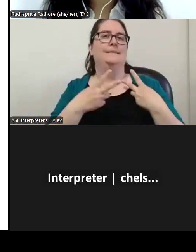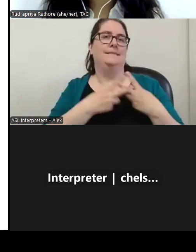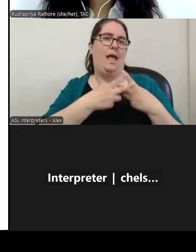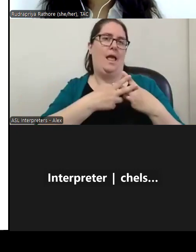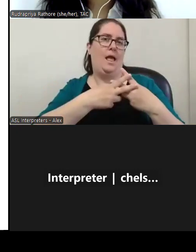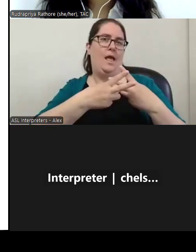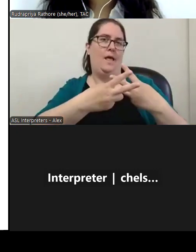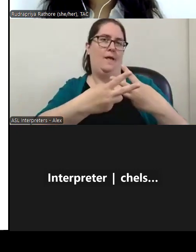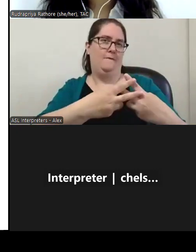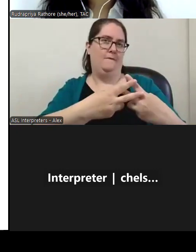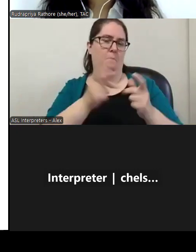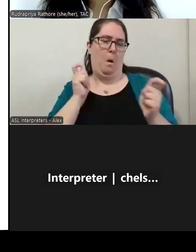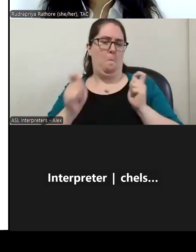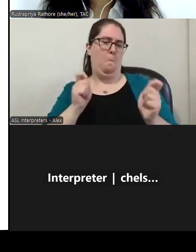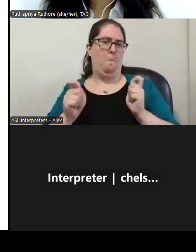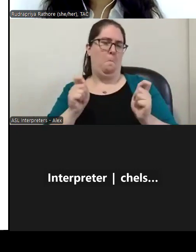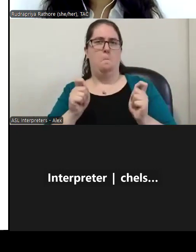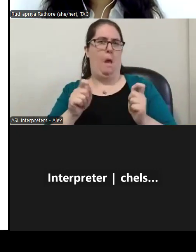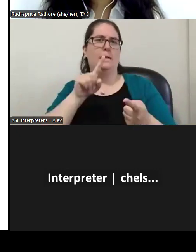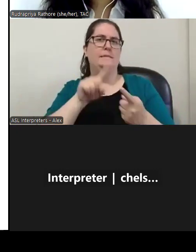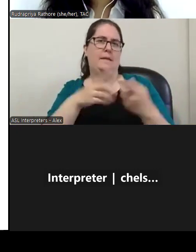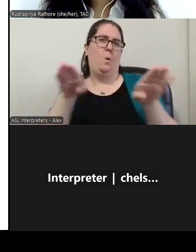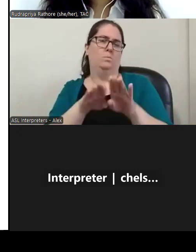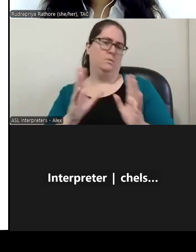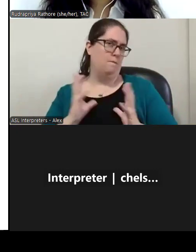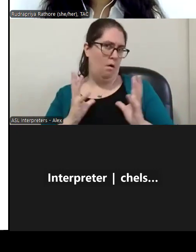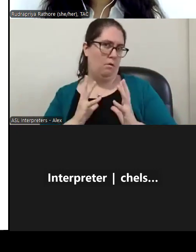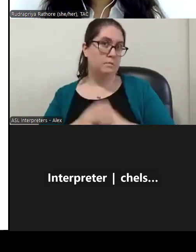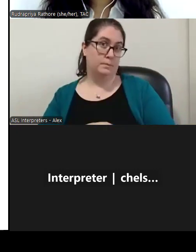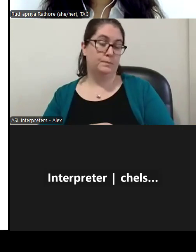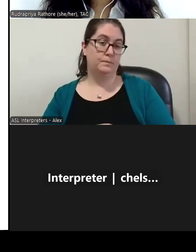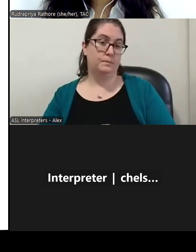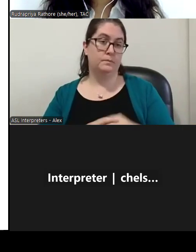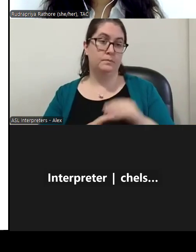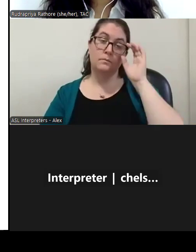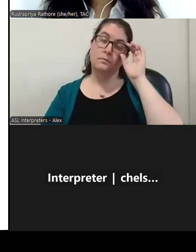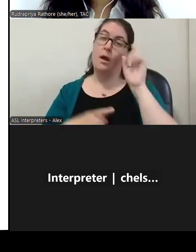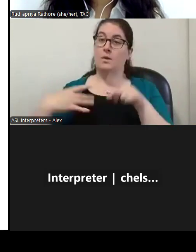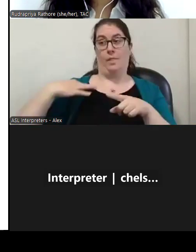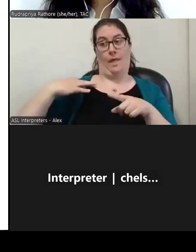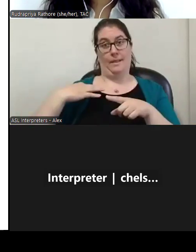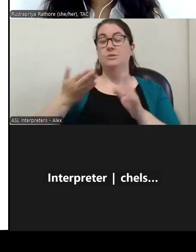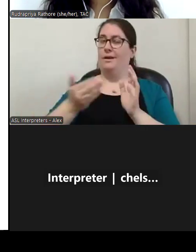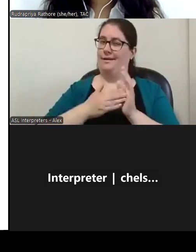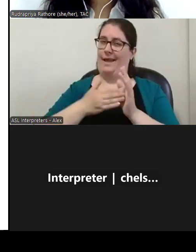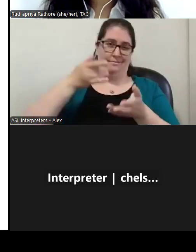your application every time that you work on it and the application deadline is June 16th